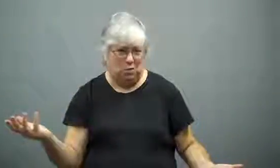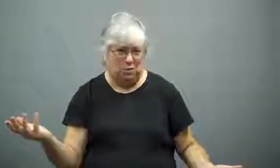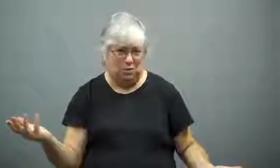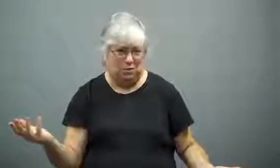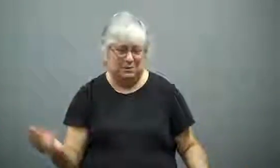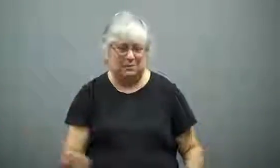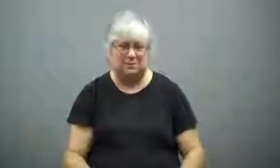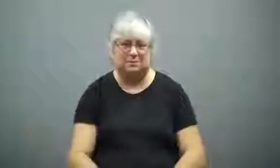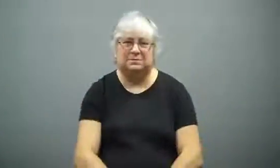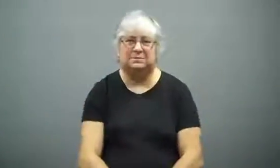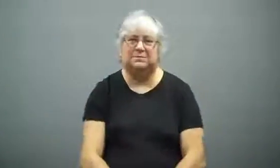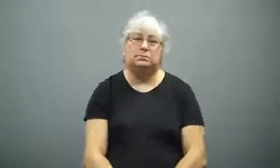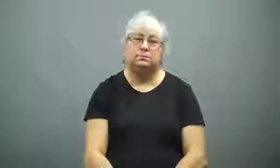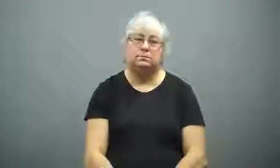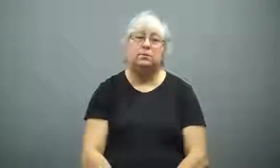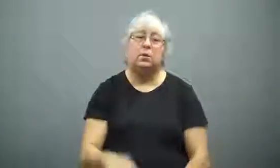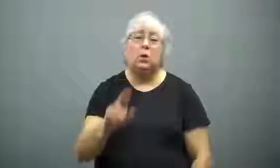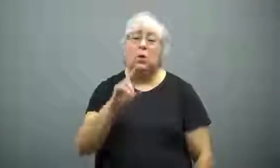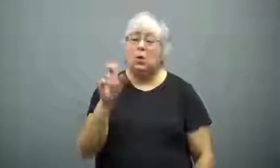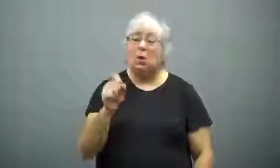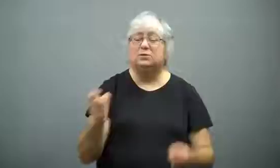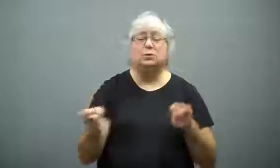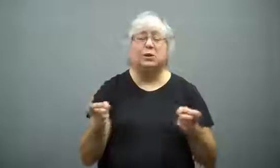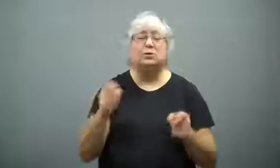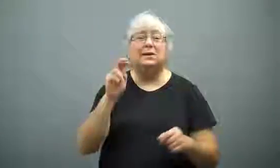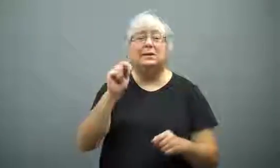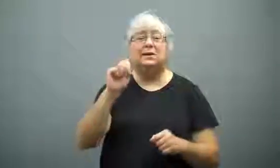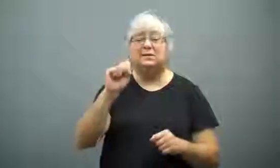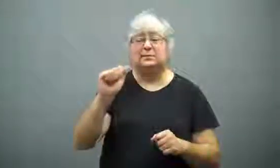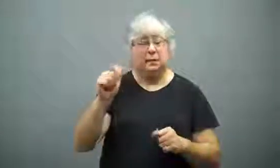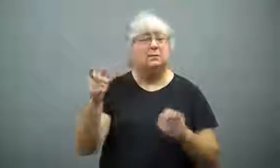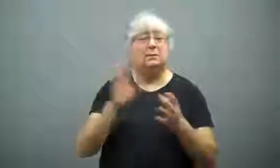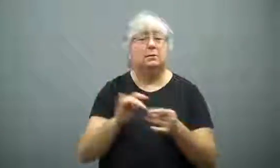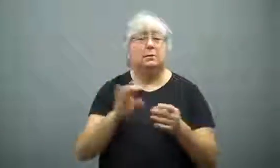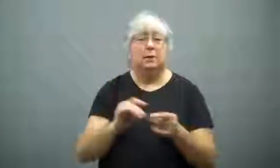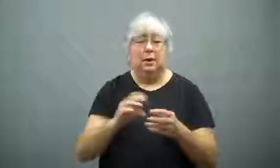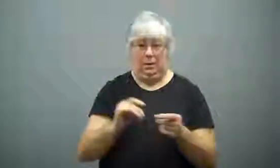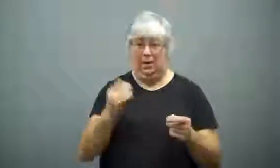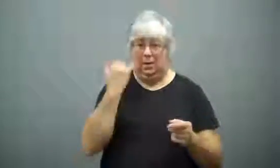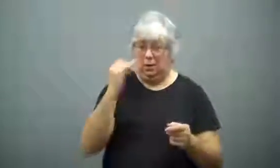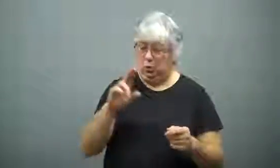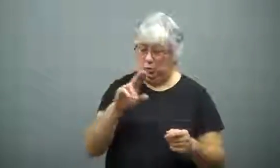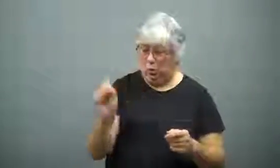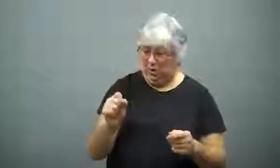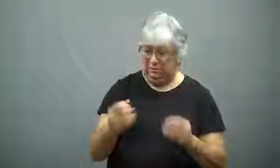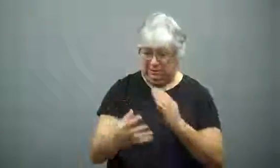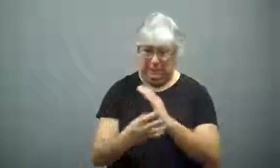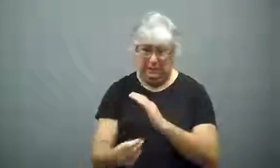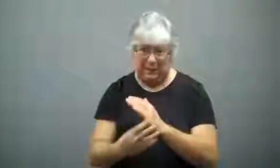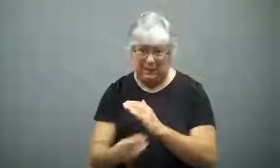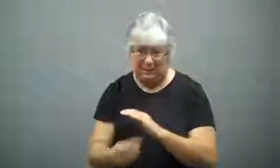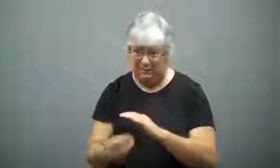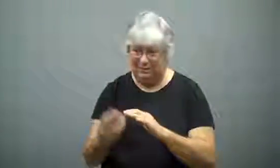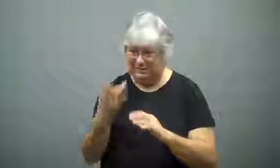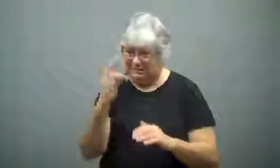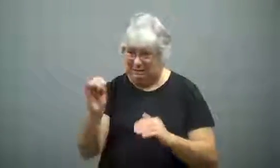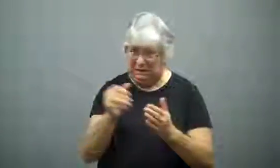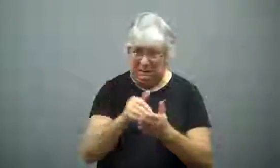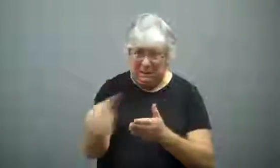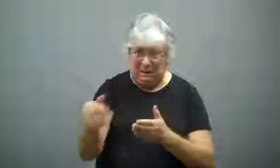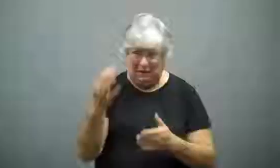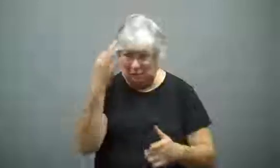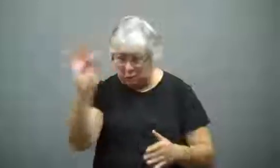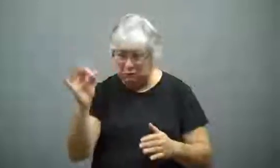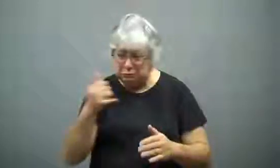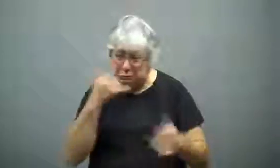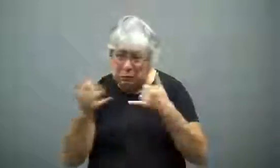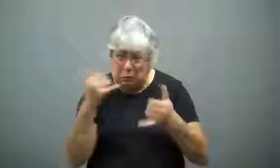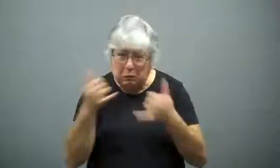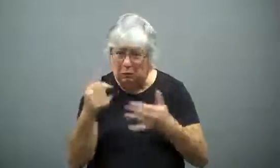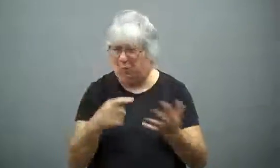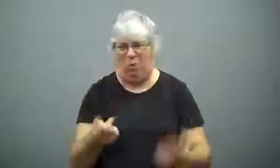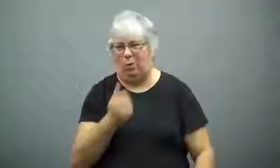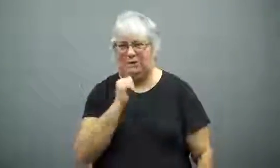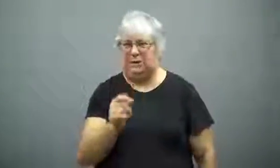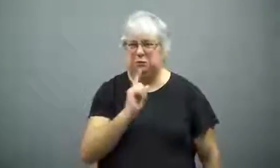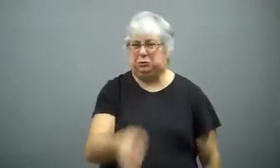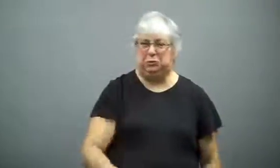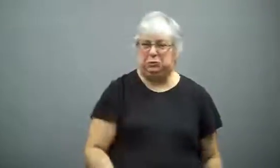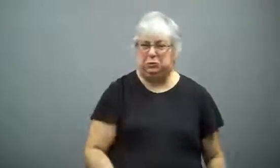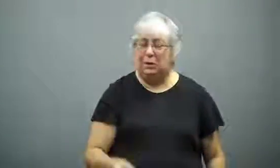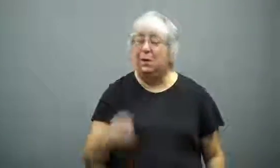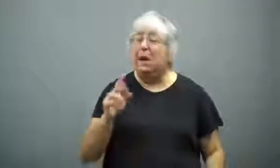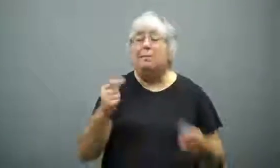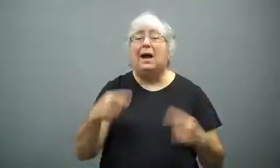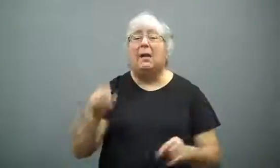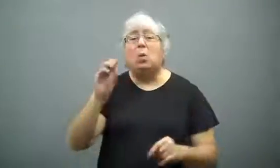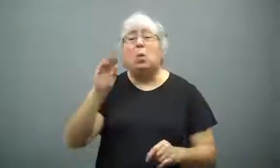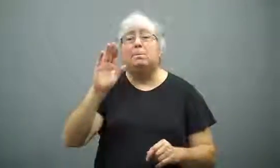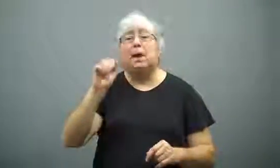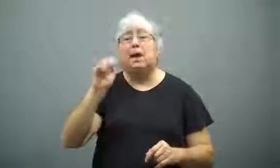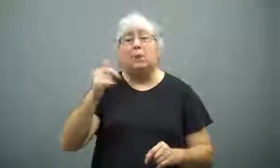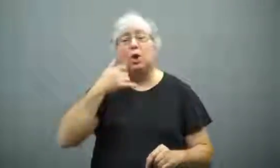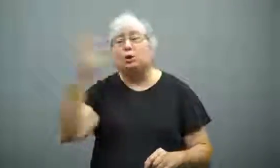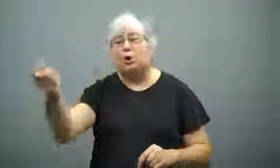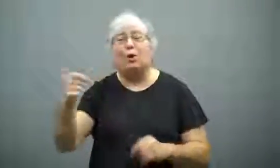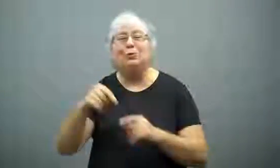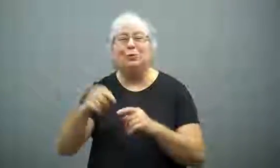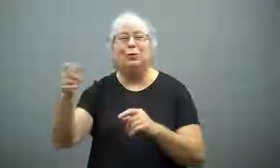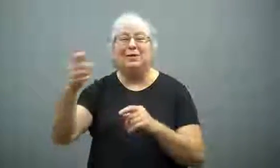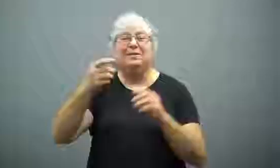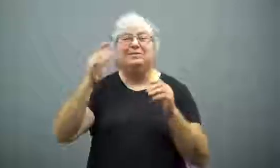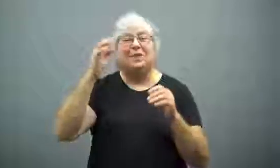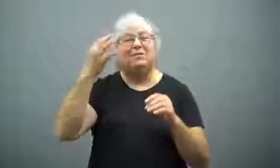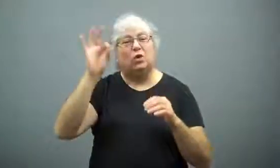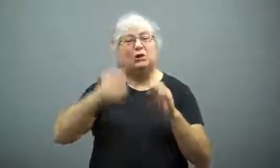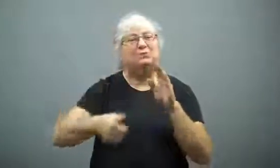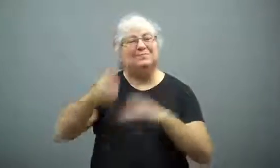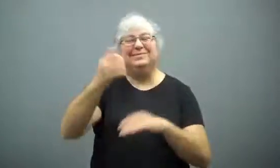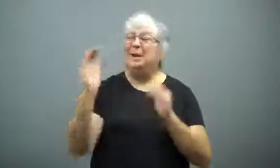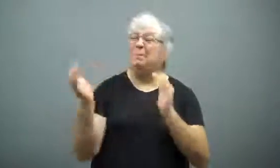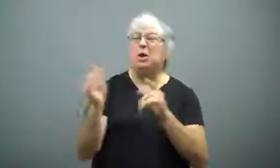The director of NSA denied making records of 70 million French calls.